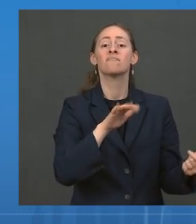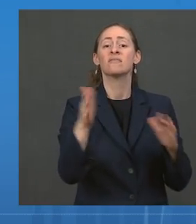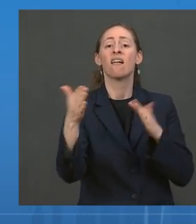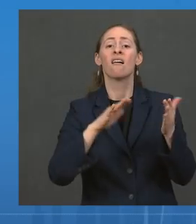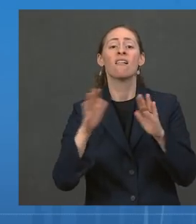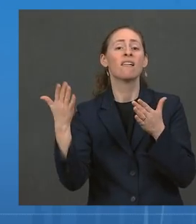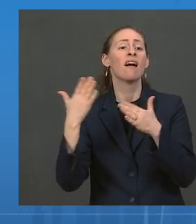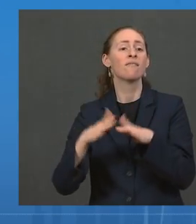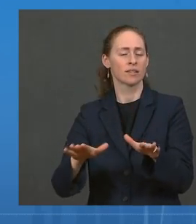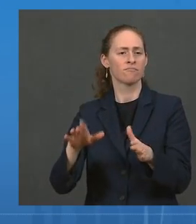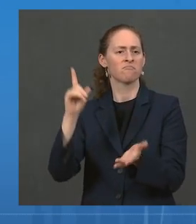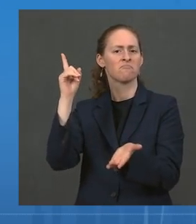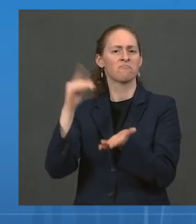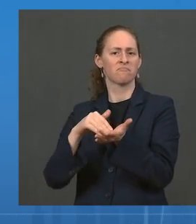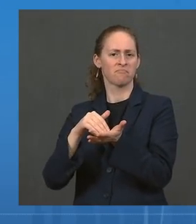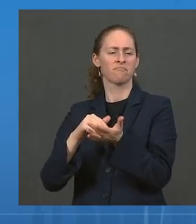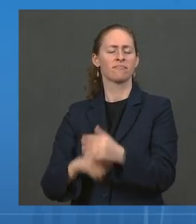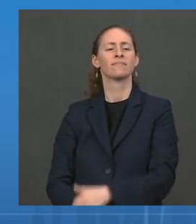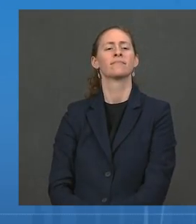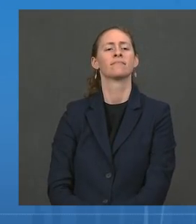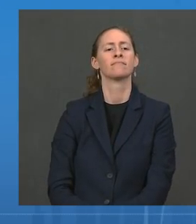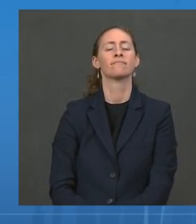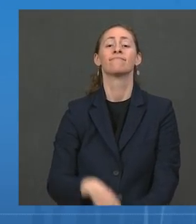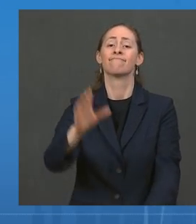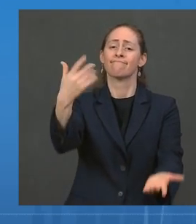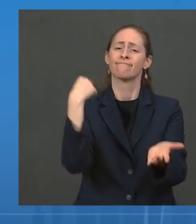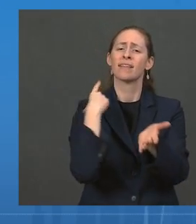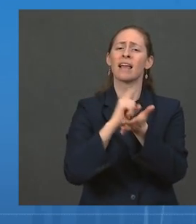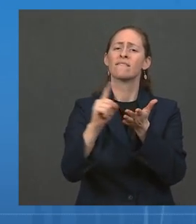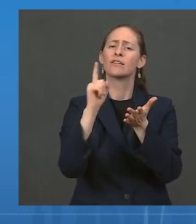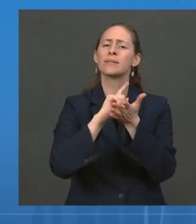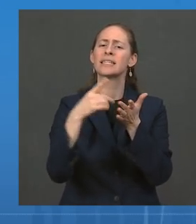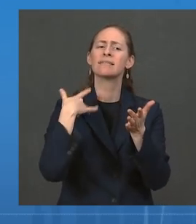Week by week, I present to you the current state of the pandemic on a national scale.